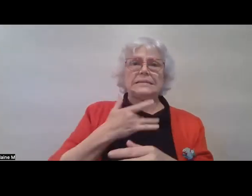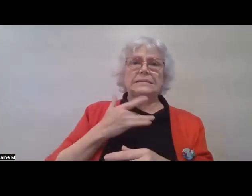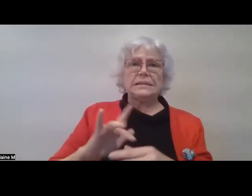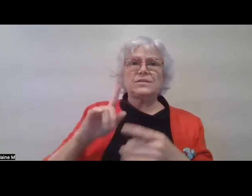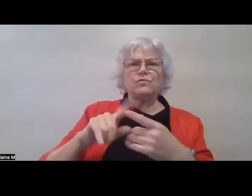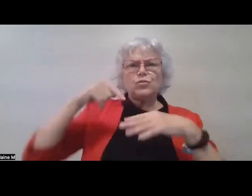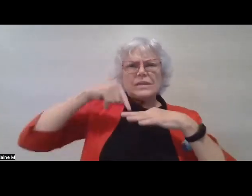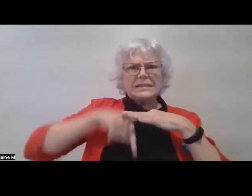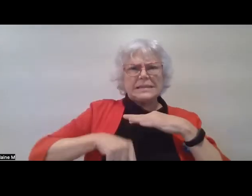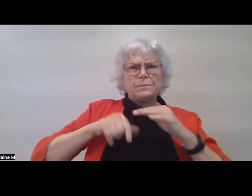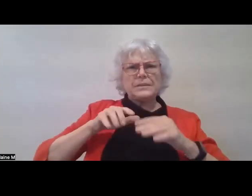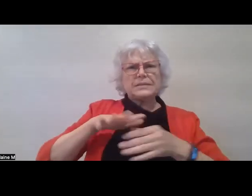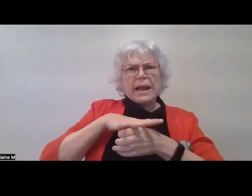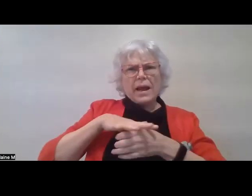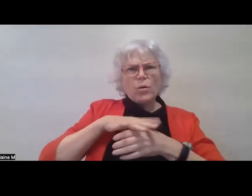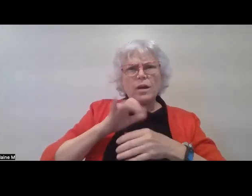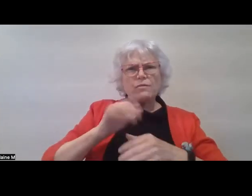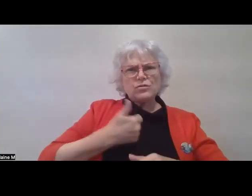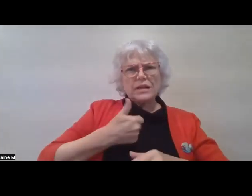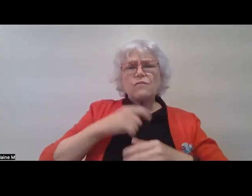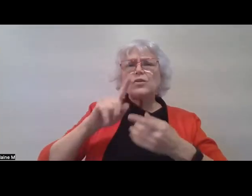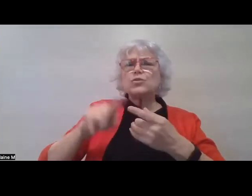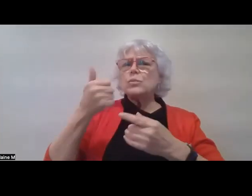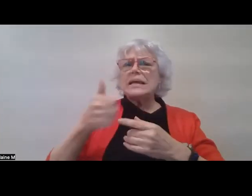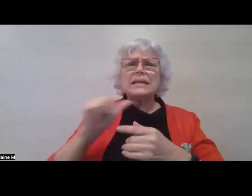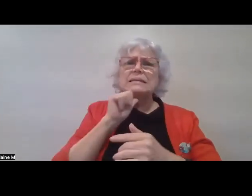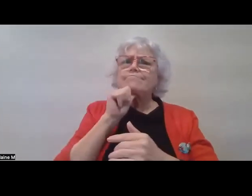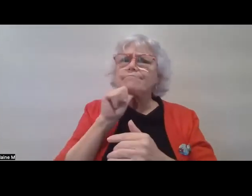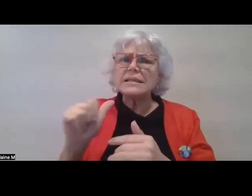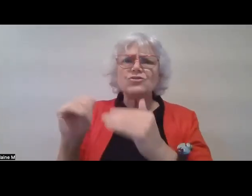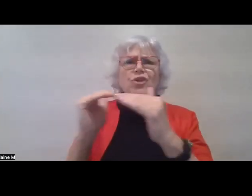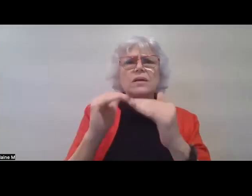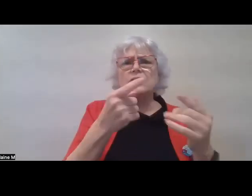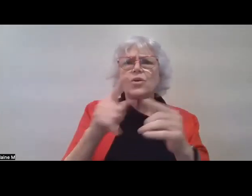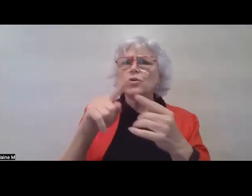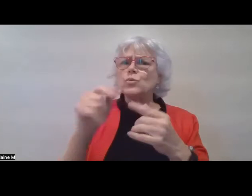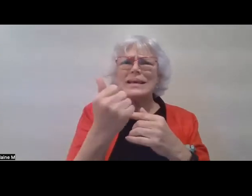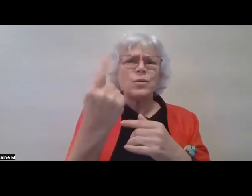yourselves, to any injustice committed against whoever it may be anywhere in the world. This